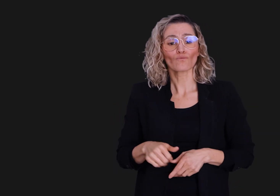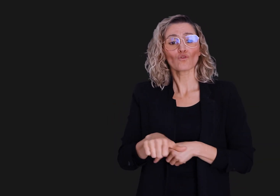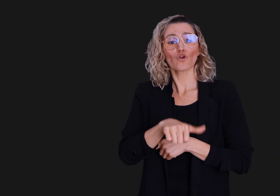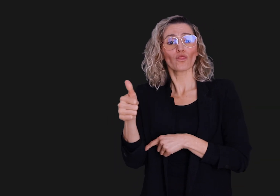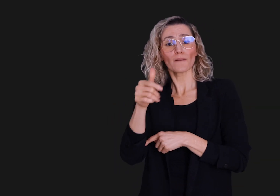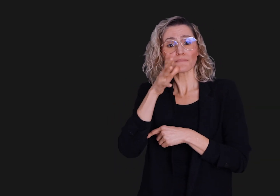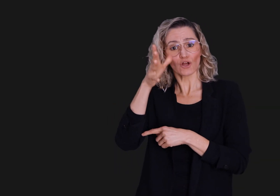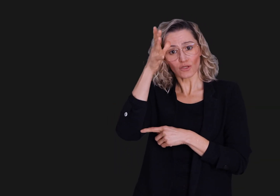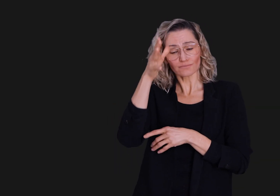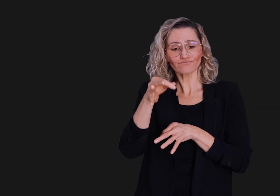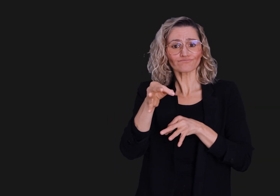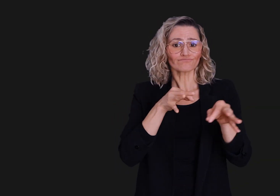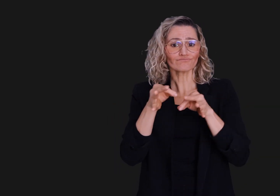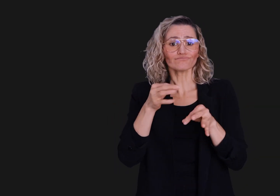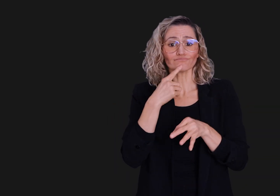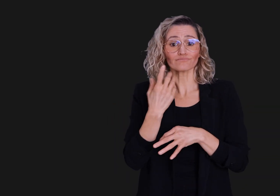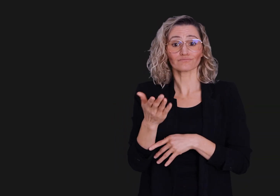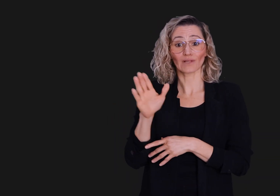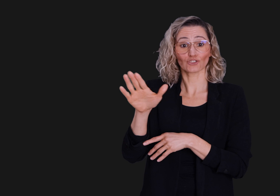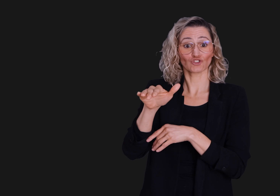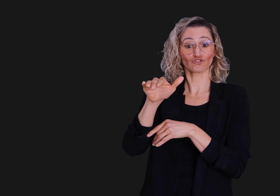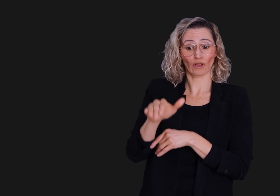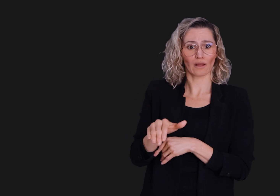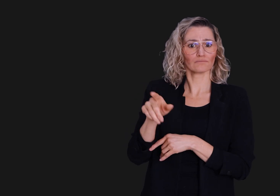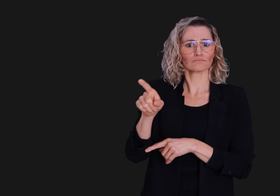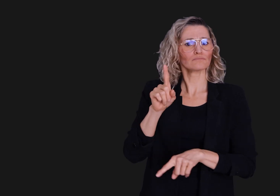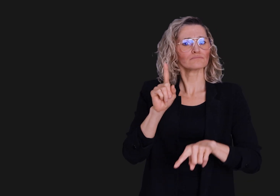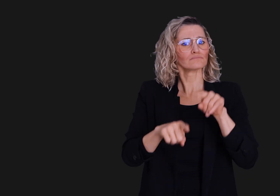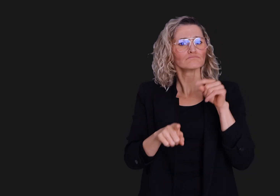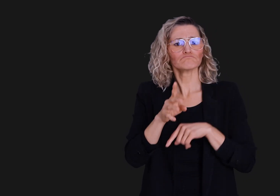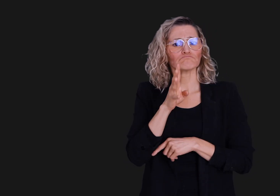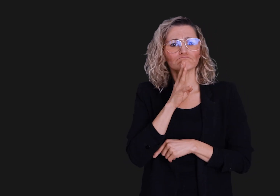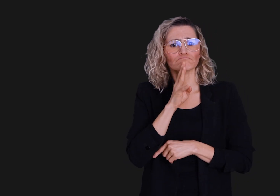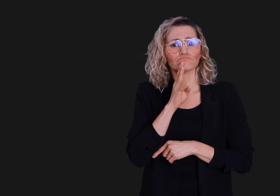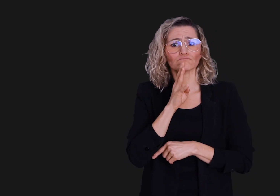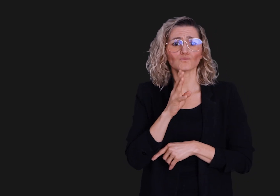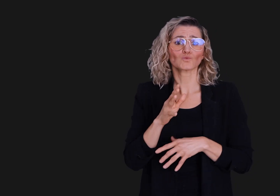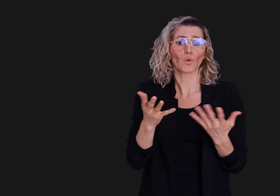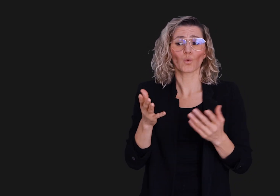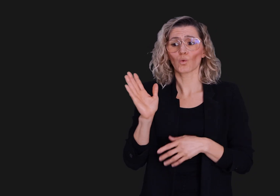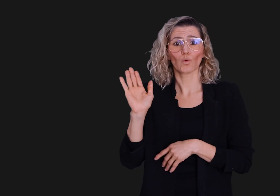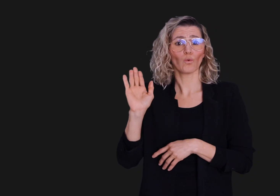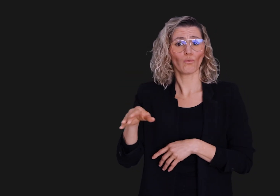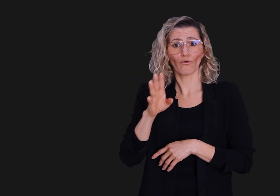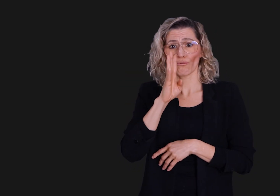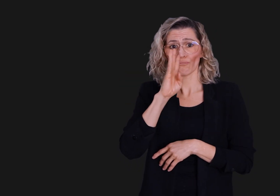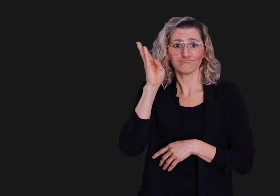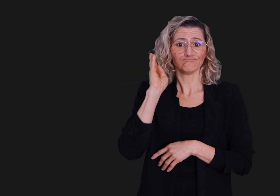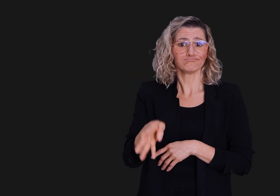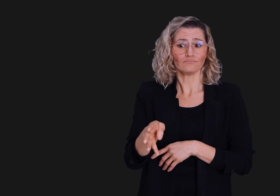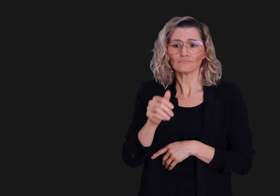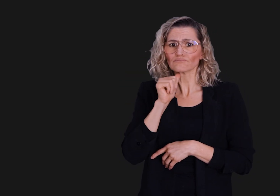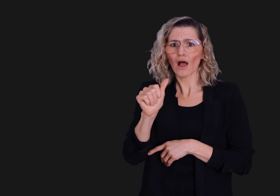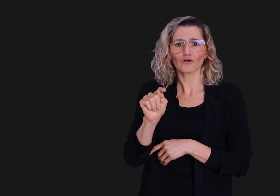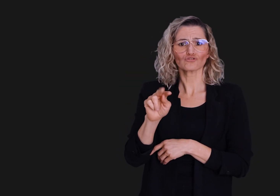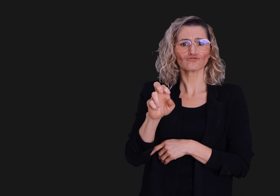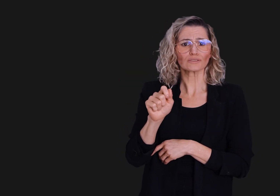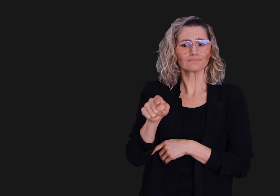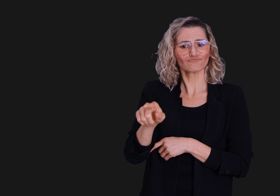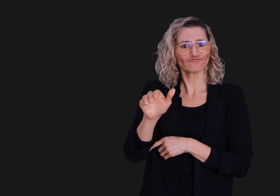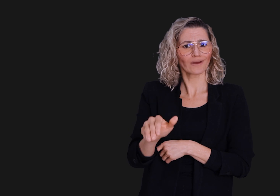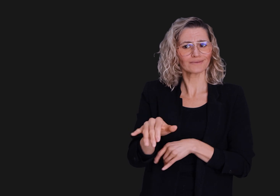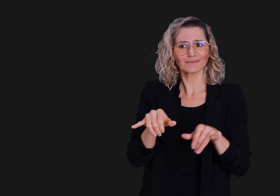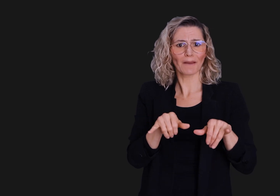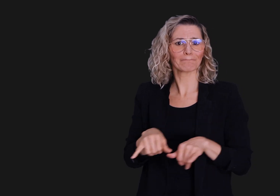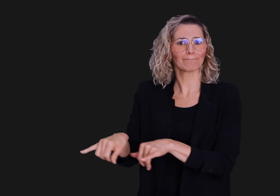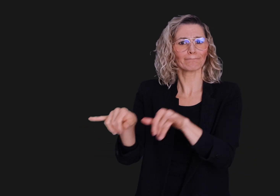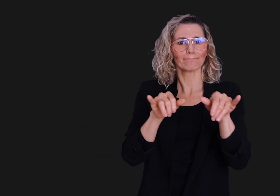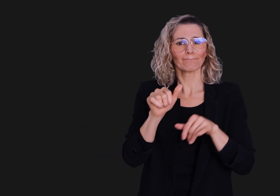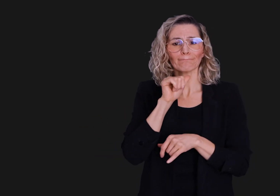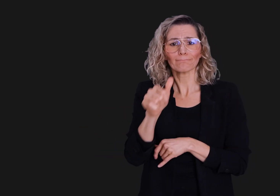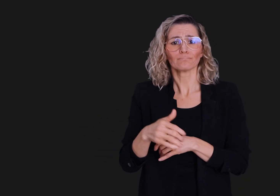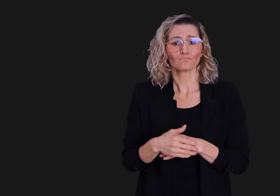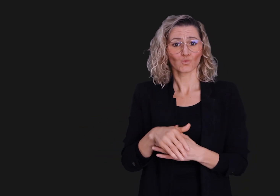• Another parent told us their child is not able to speak. They are not treated the same because of this.